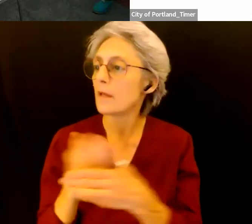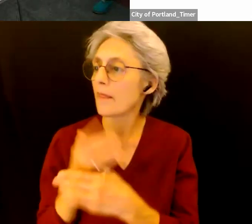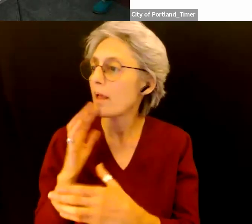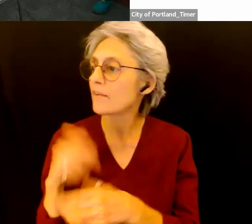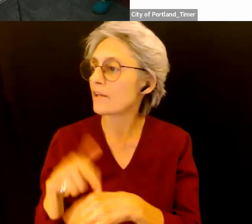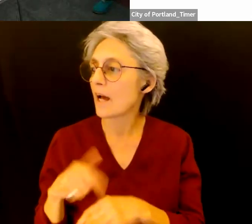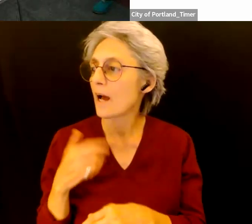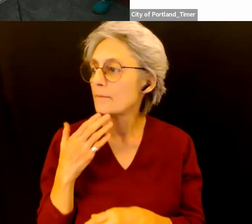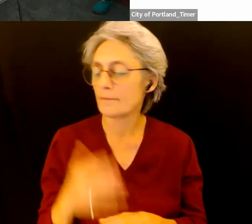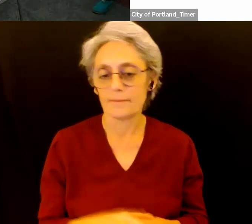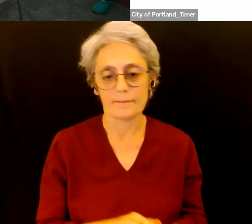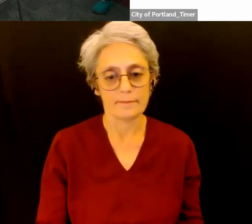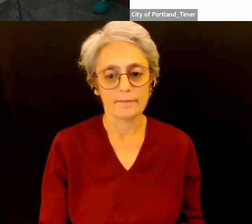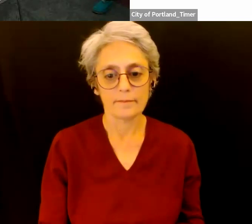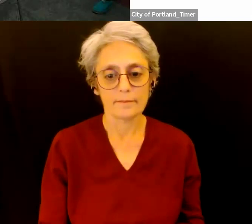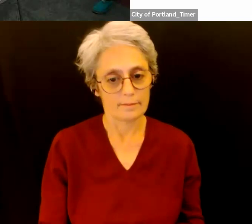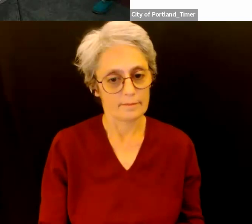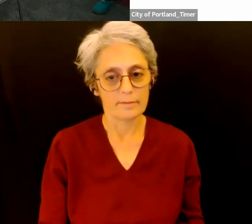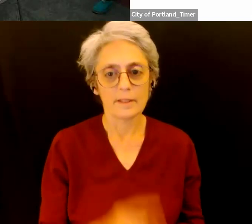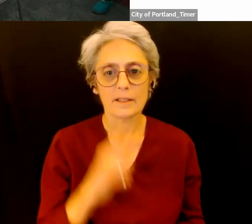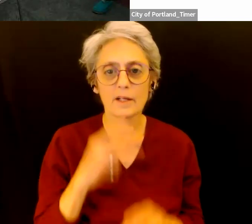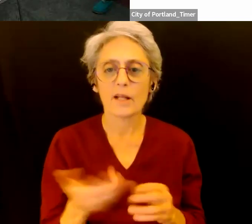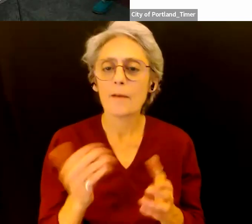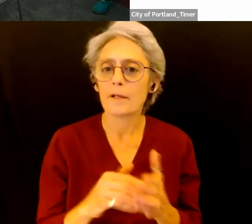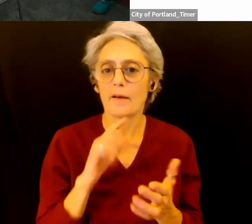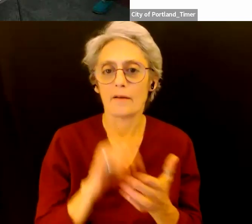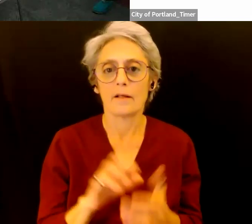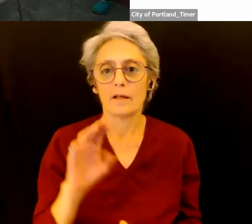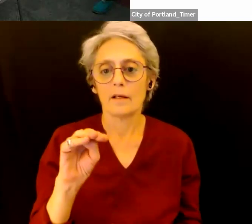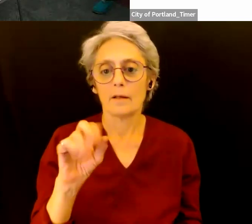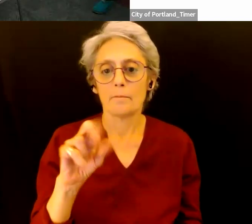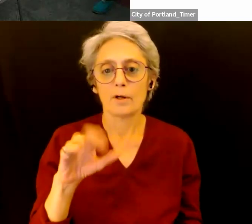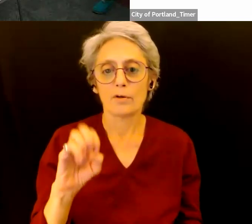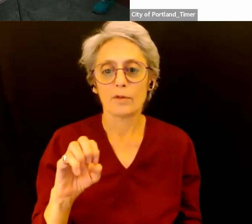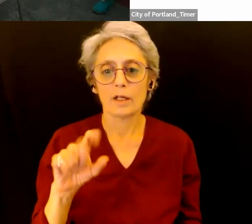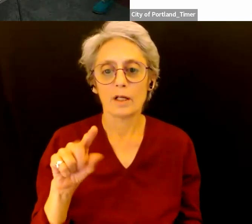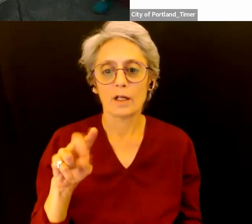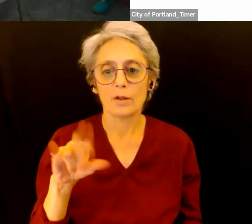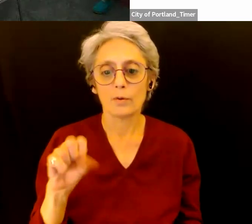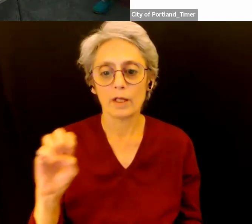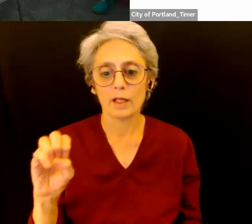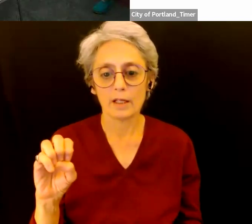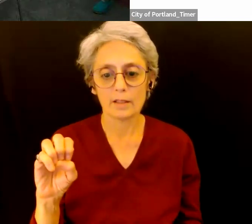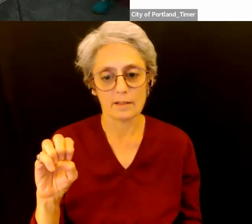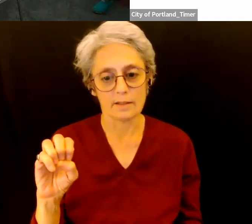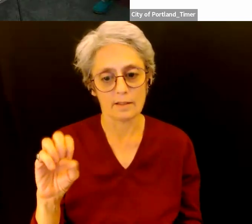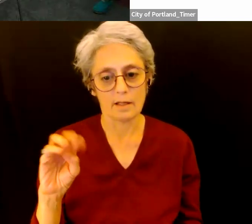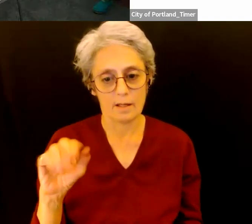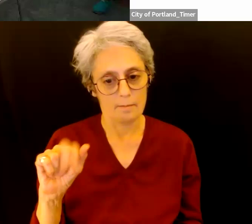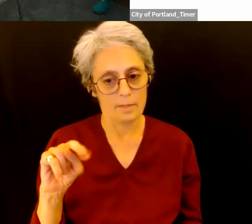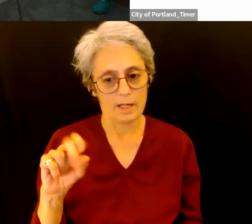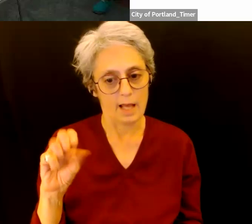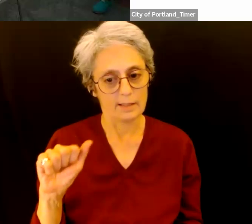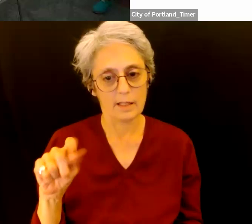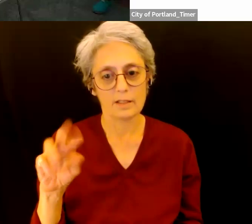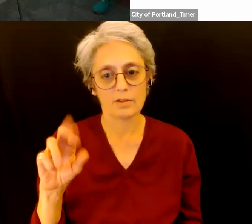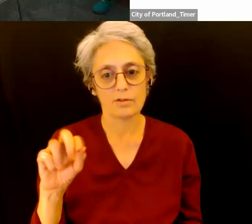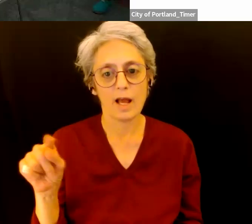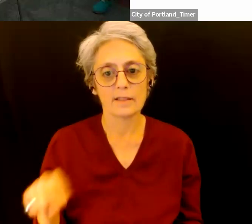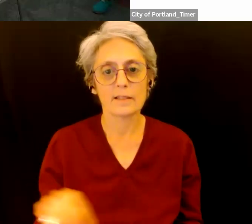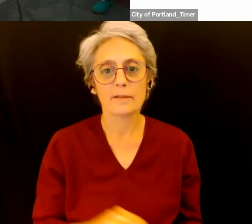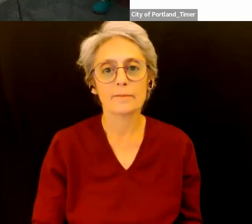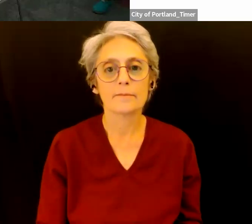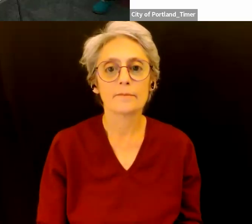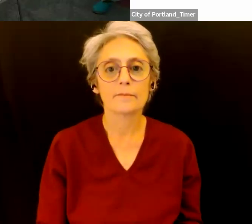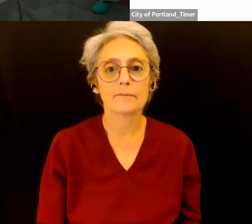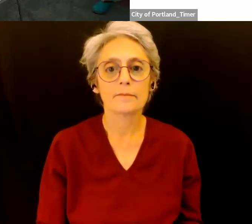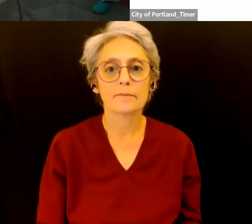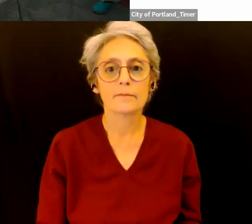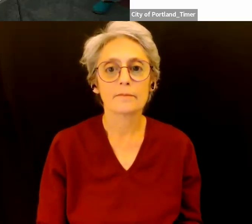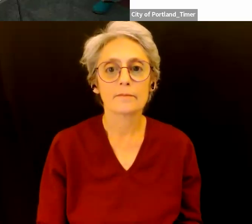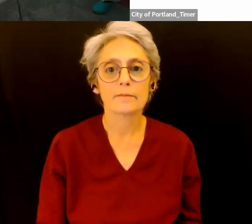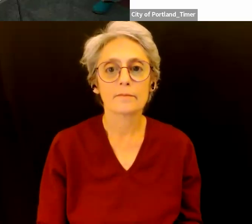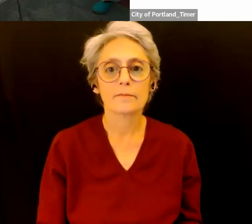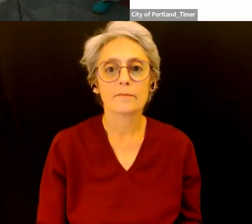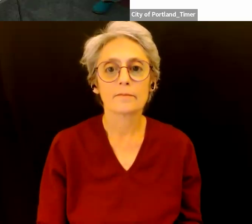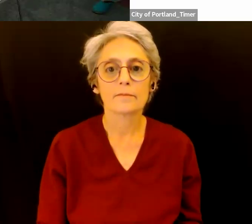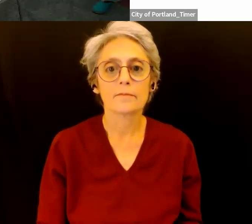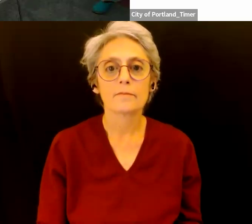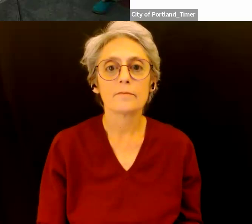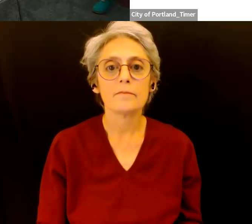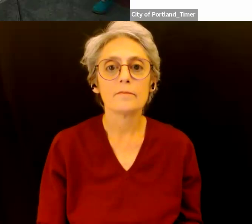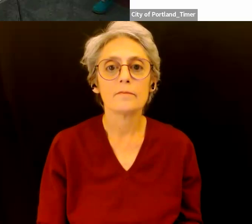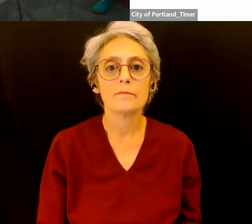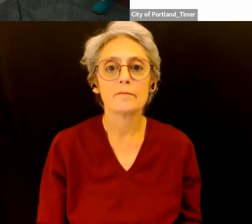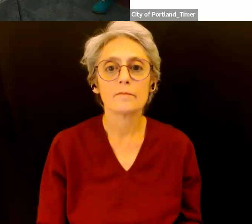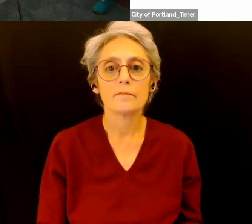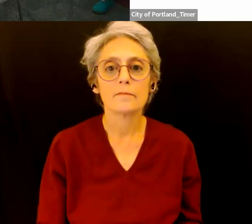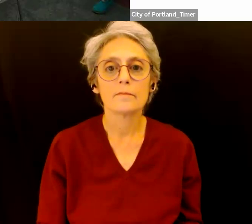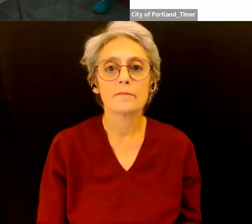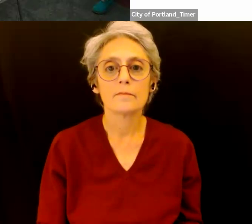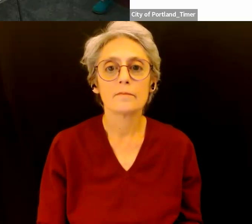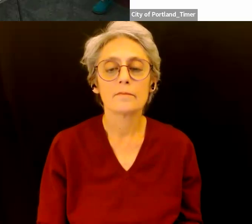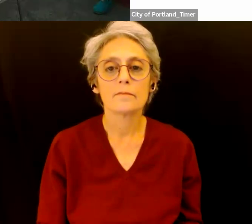Really good. Could you restate your name for the record? I didn't catch it. Marie Louise Manassas Krantz. Thank you.